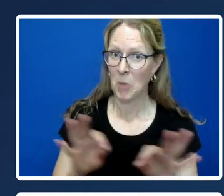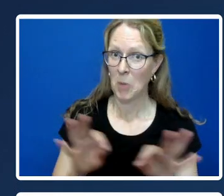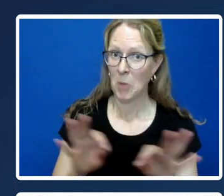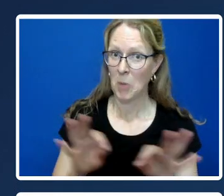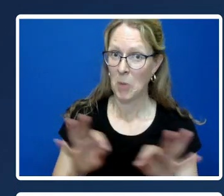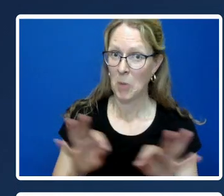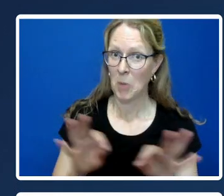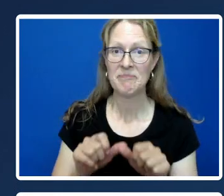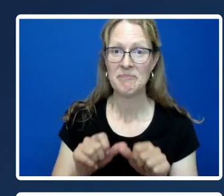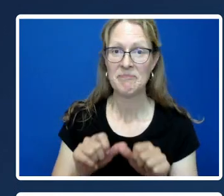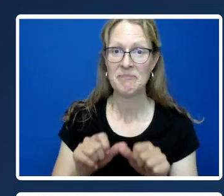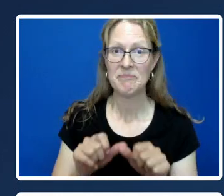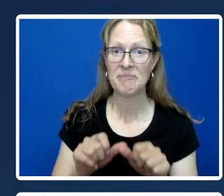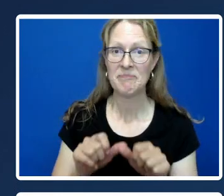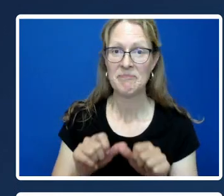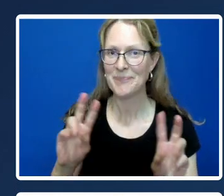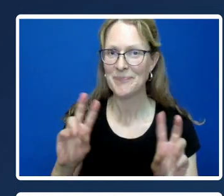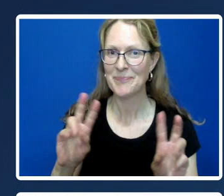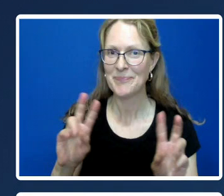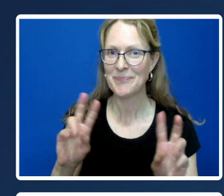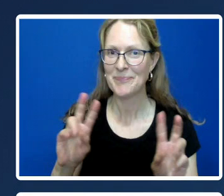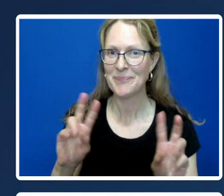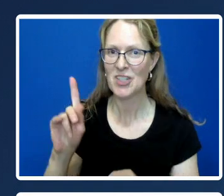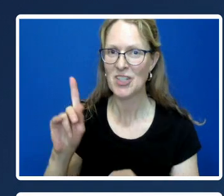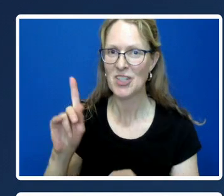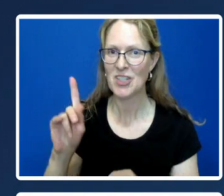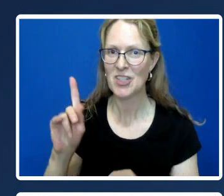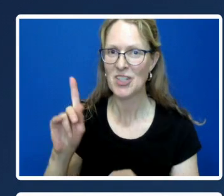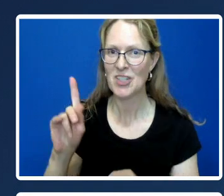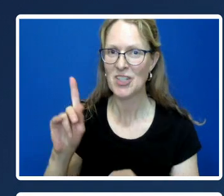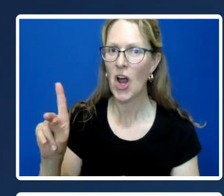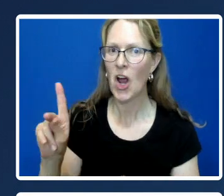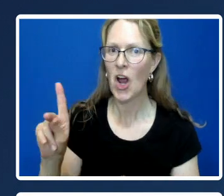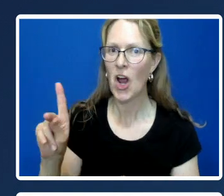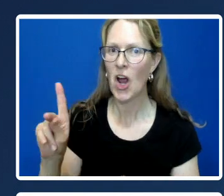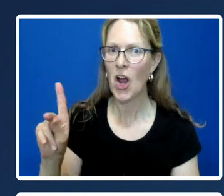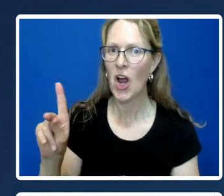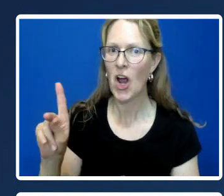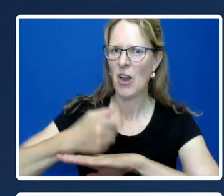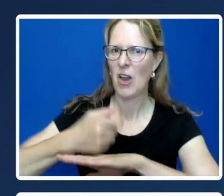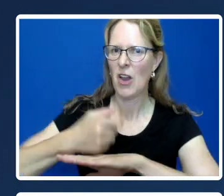very much working within community to then do the showcase. And Martha's Table,